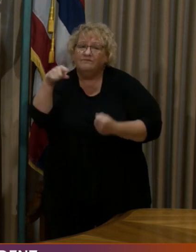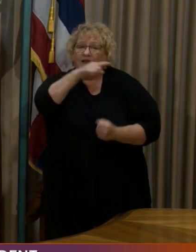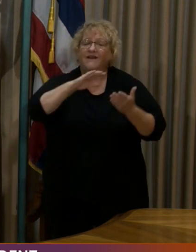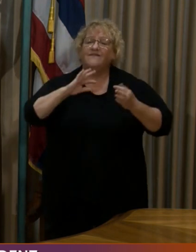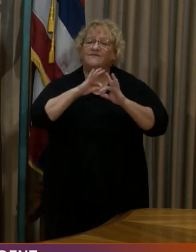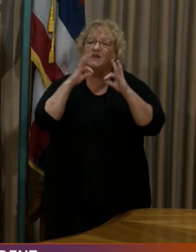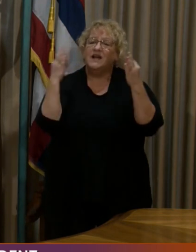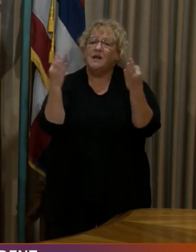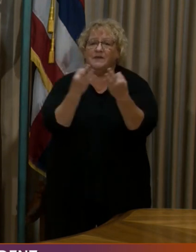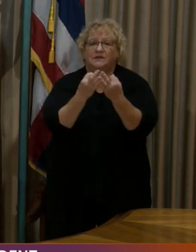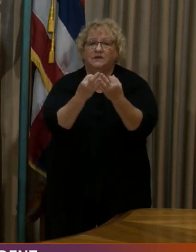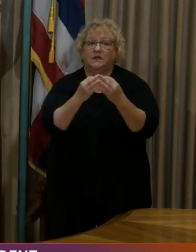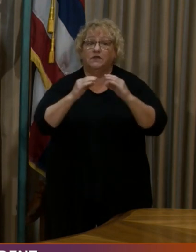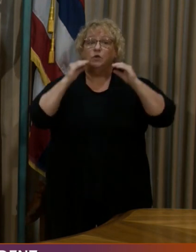FINALLY SCHOOLS PROVIDE SERVICES